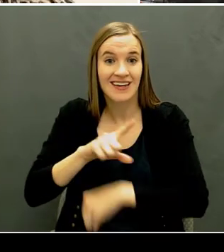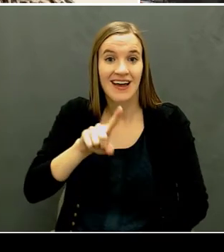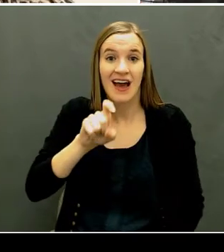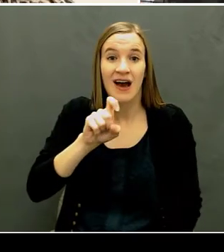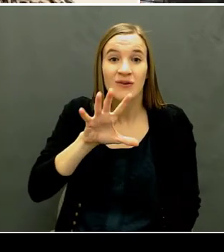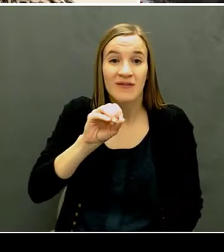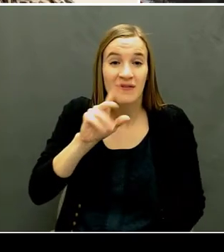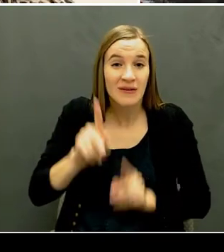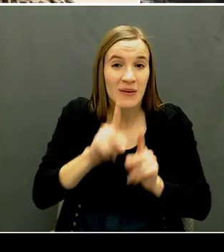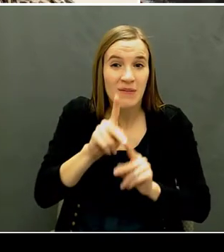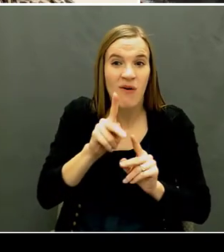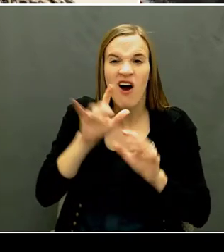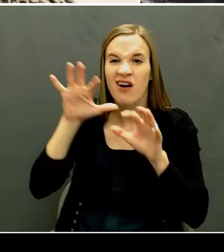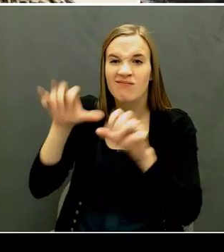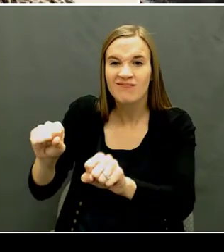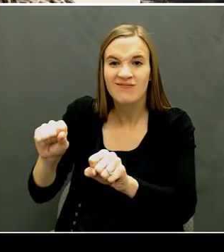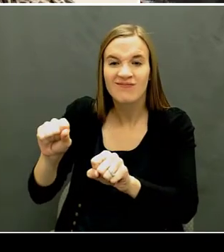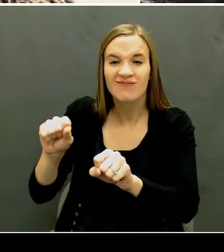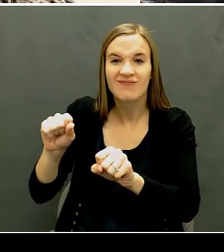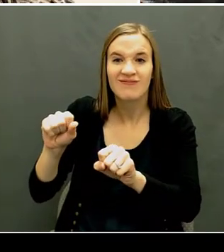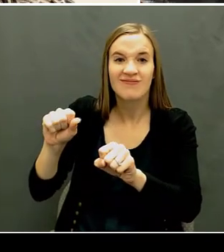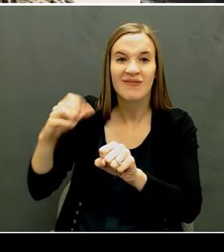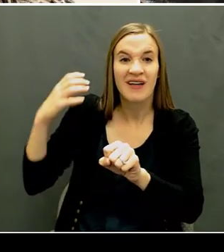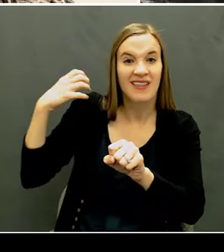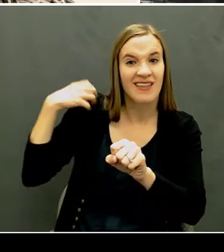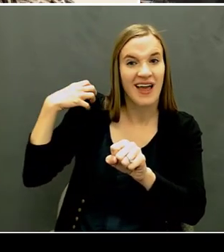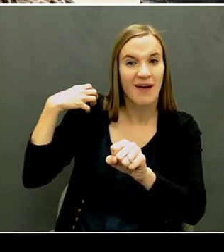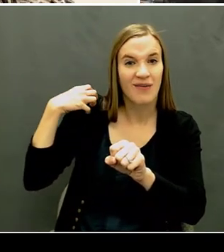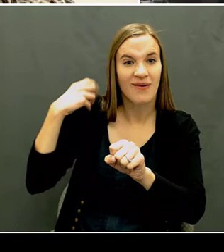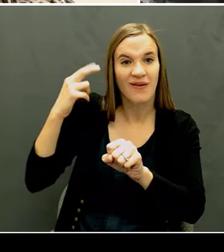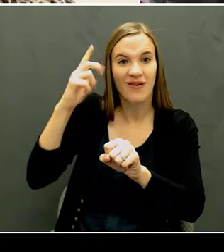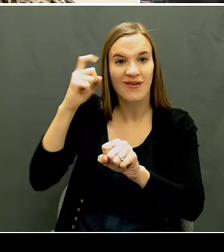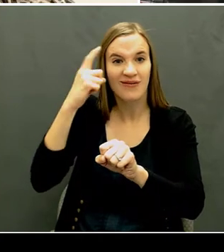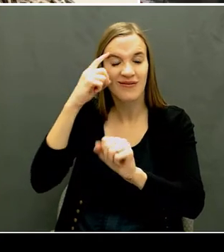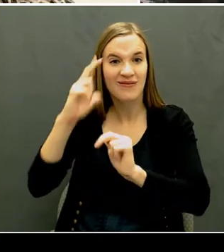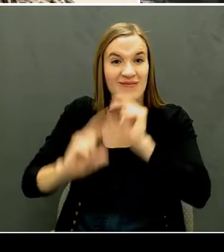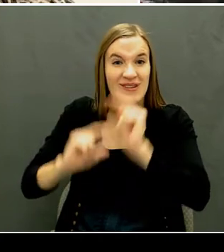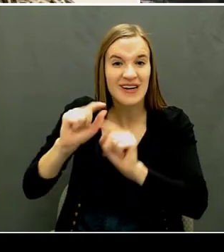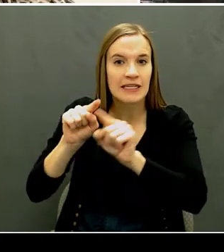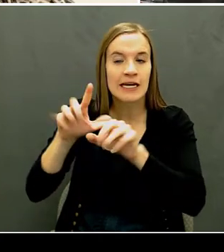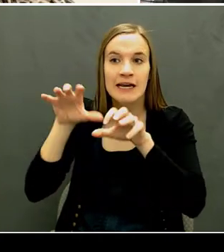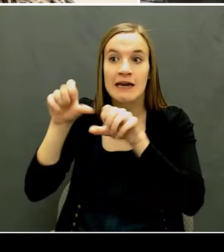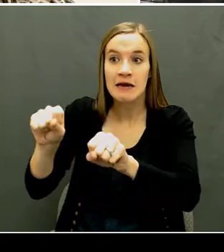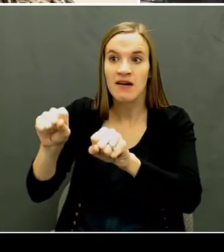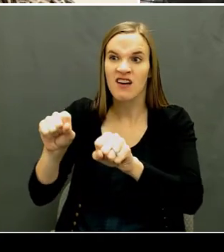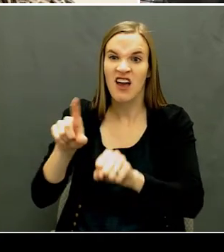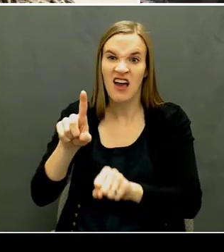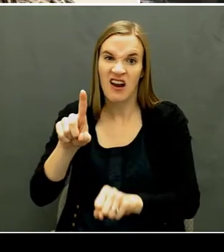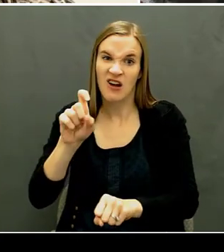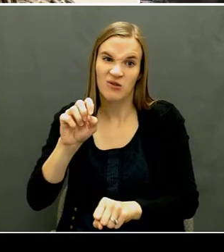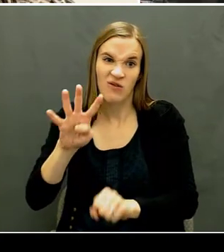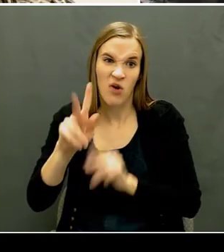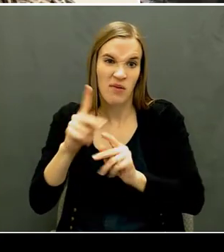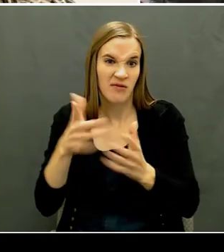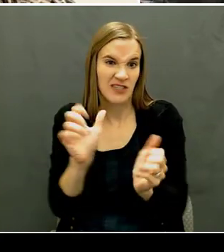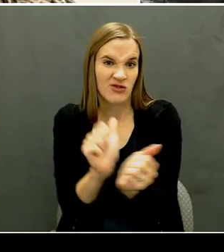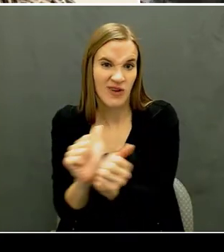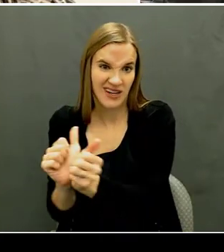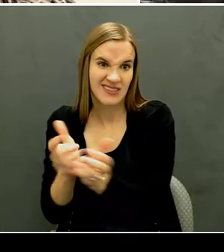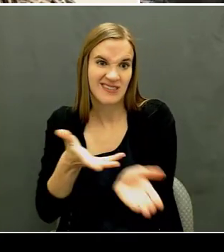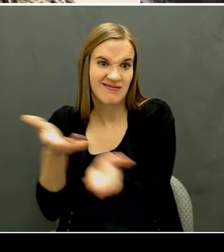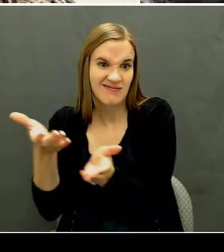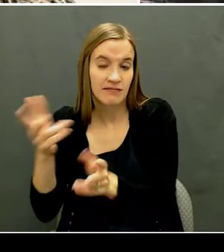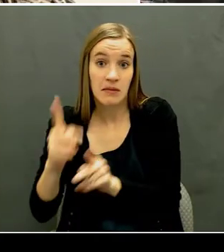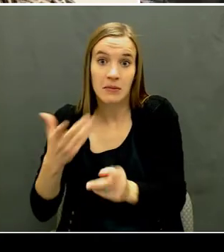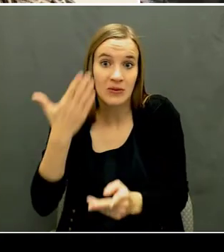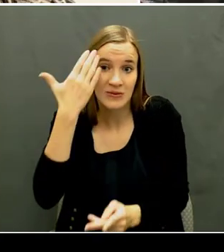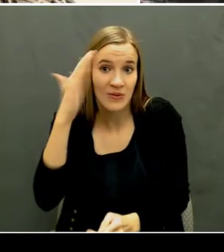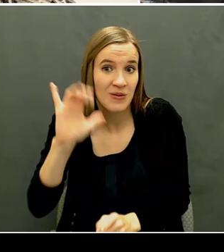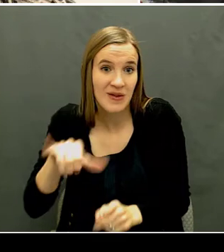arrested. So a long history, a lot of people do a lot of stuff, came together and got the law passed